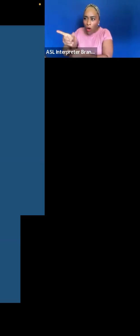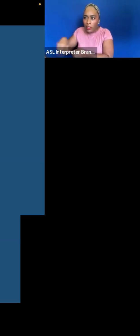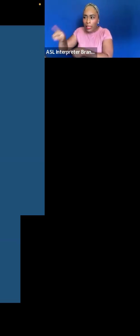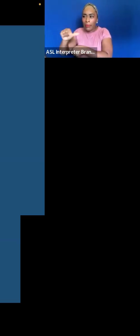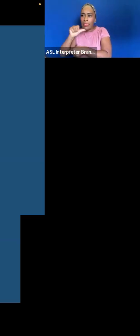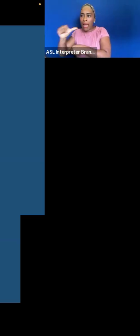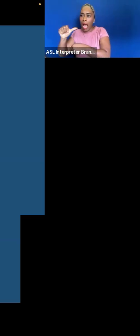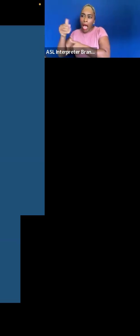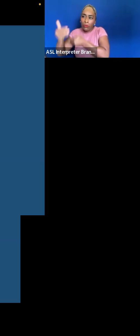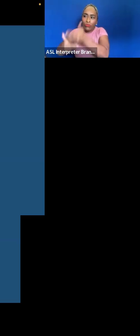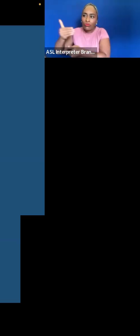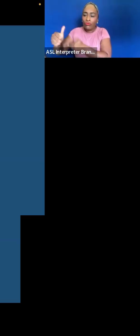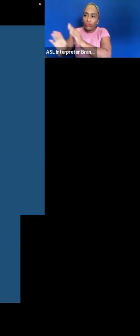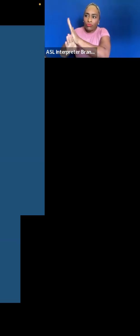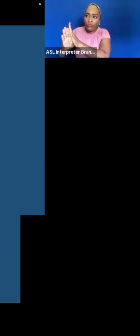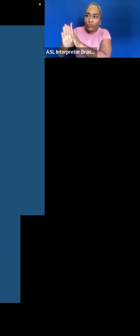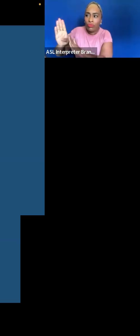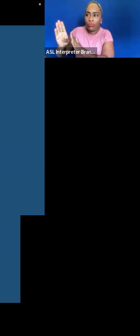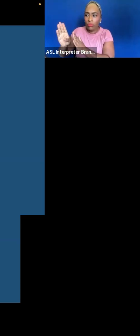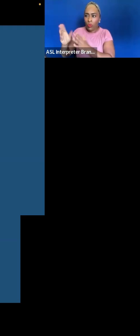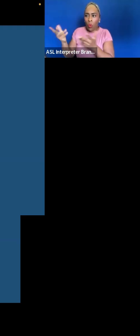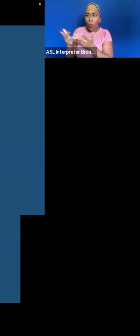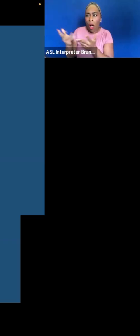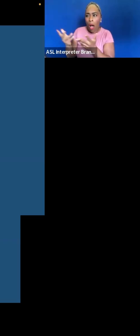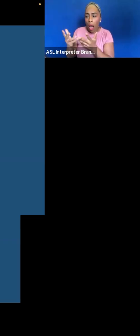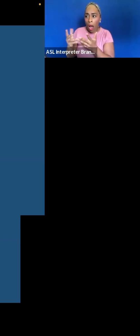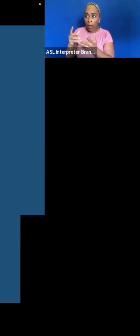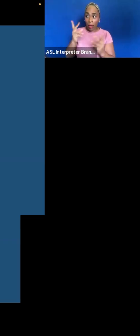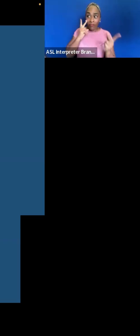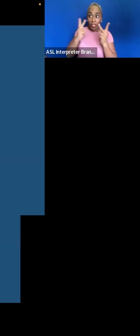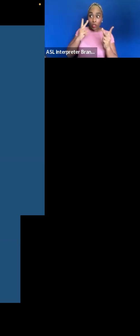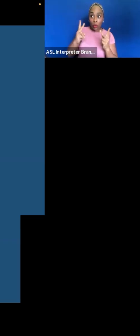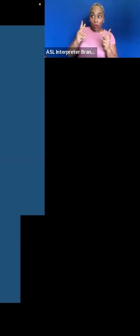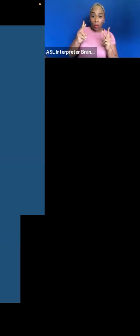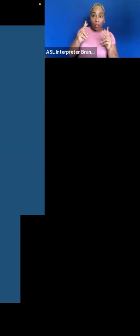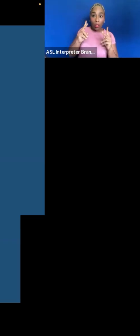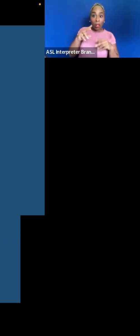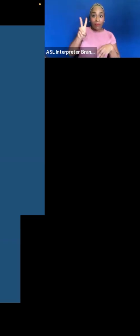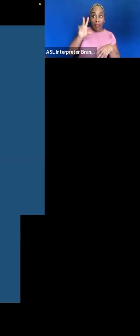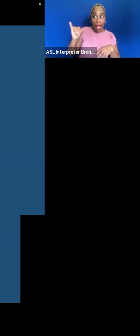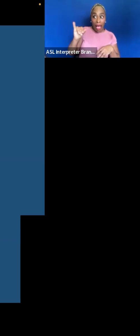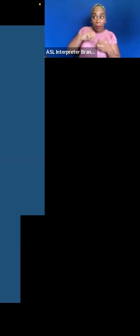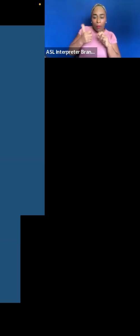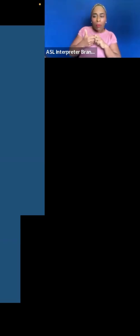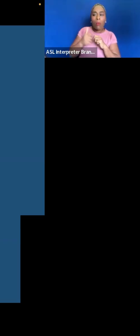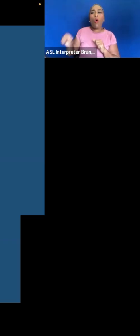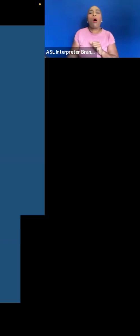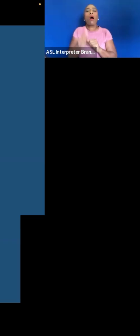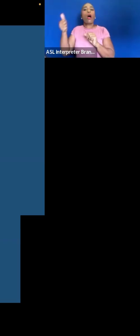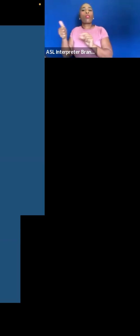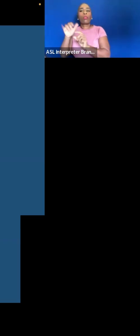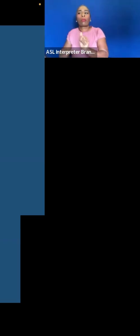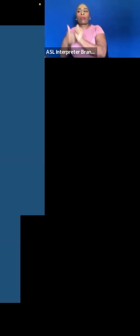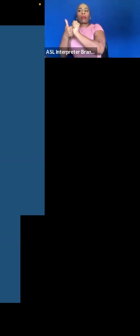Are they due to those exclusionary factors or are there possible other things that are going on? All right, the next slide, please.